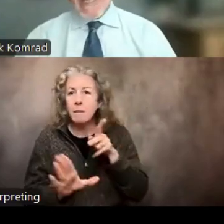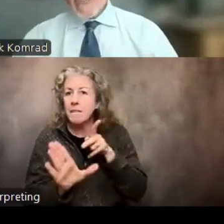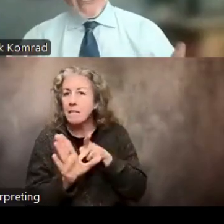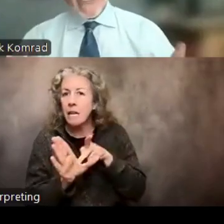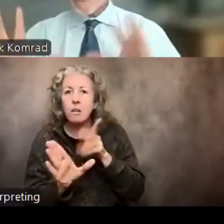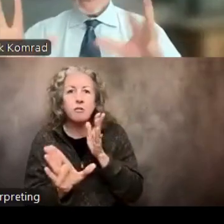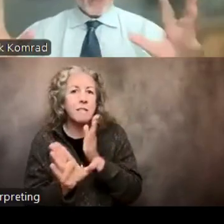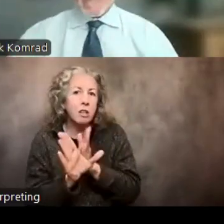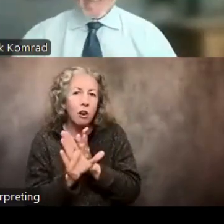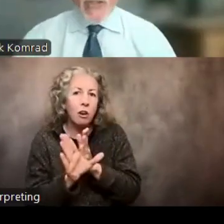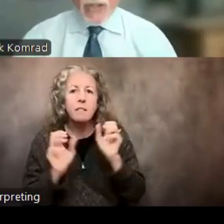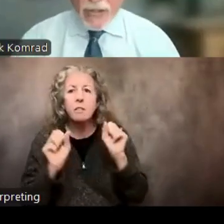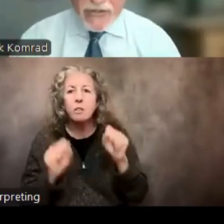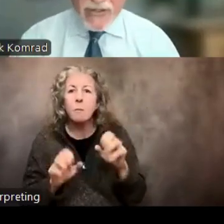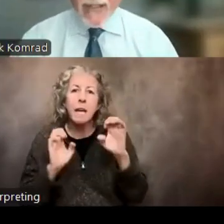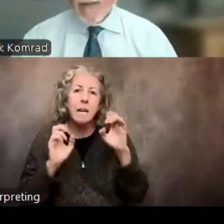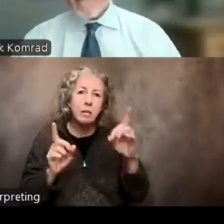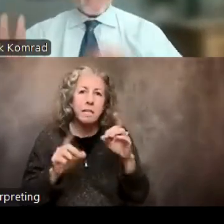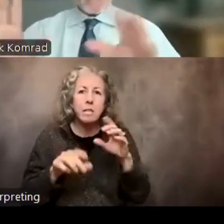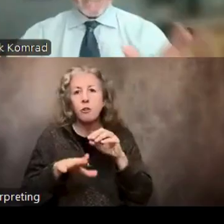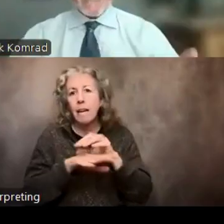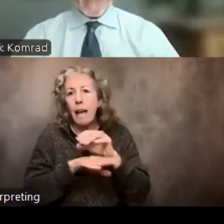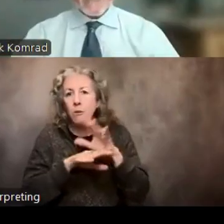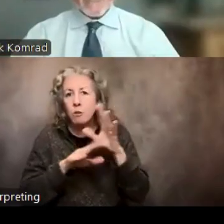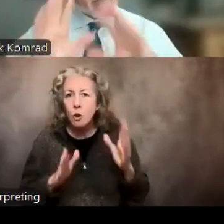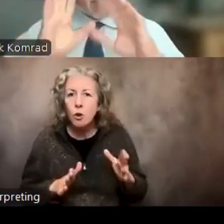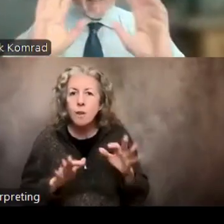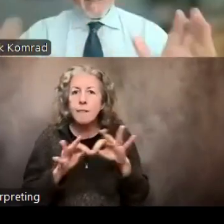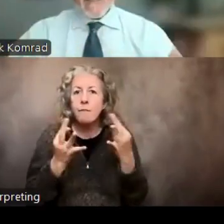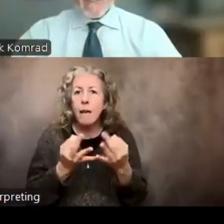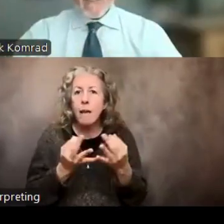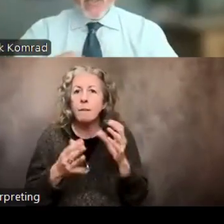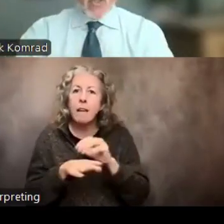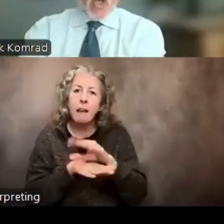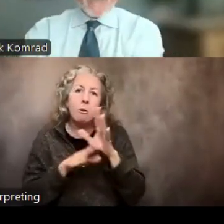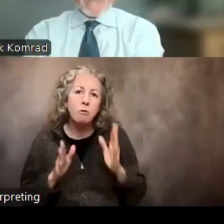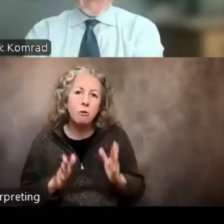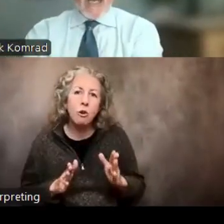educational counselors, family counselors. The law does not